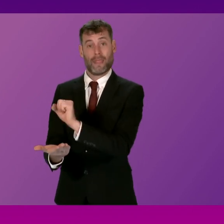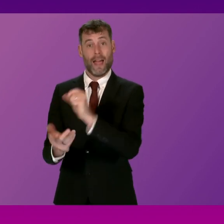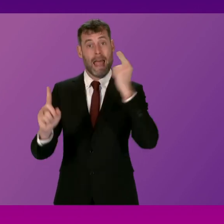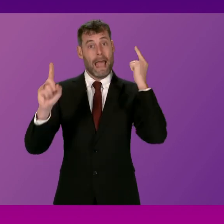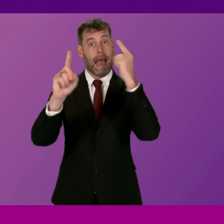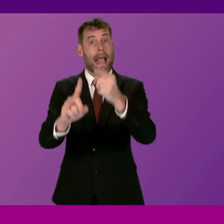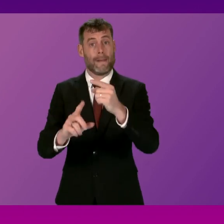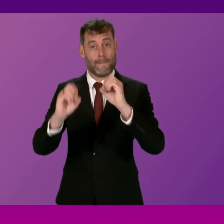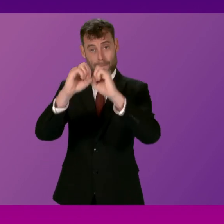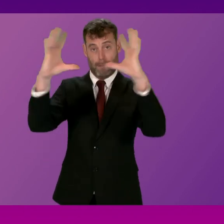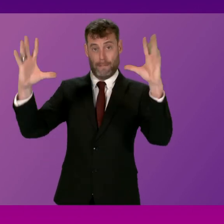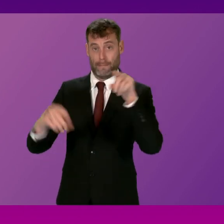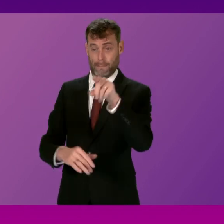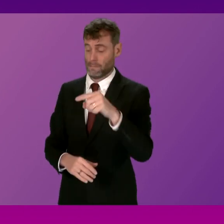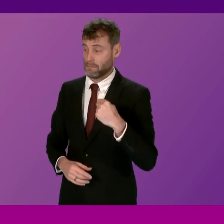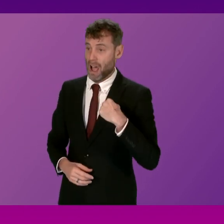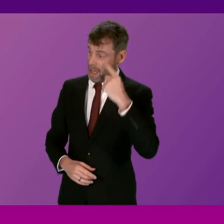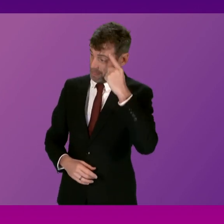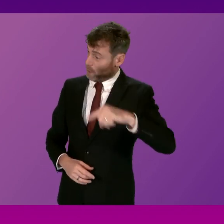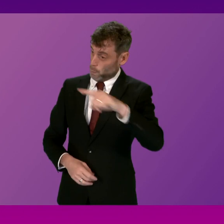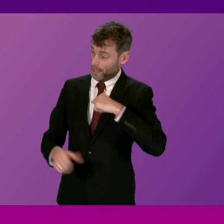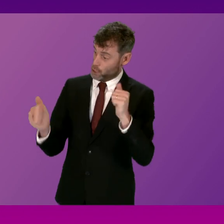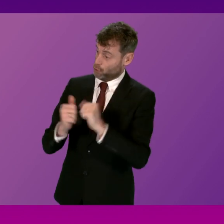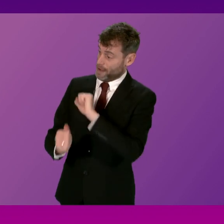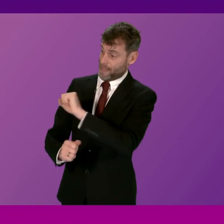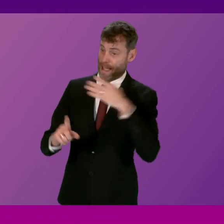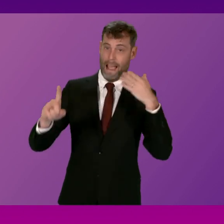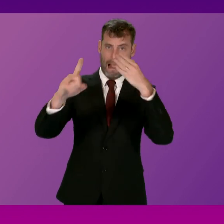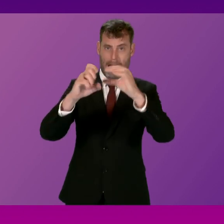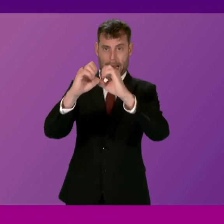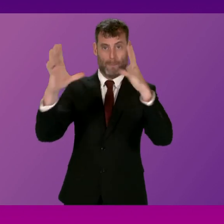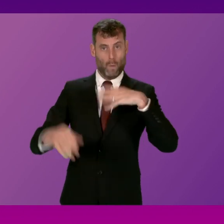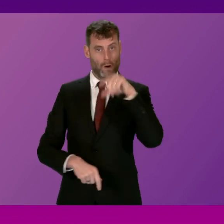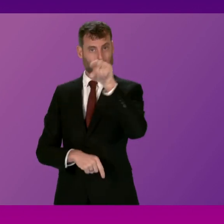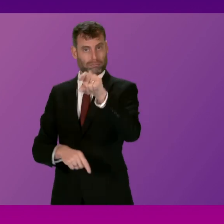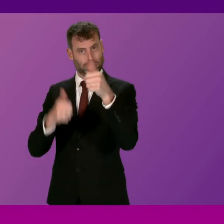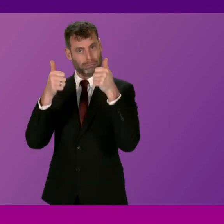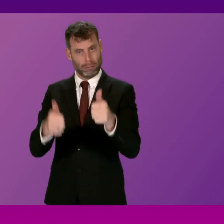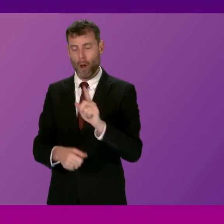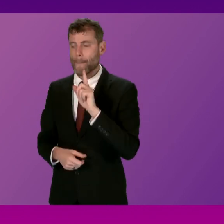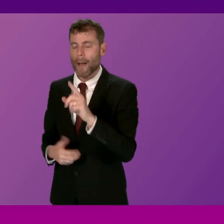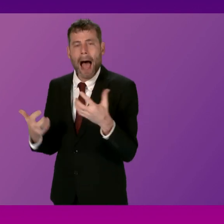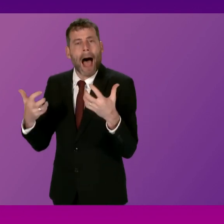However, I struggle a little to see in the rest of the motion the scale of action that